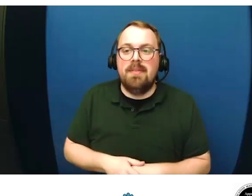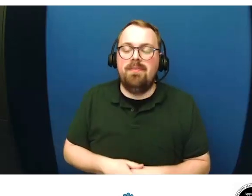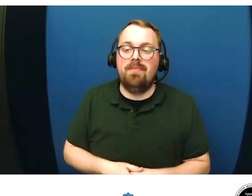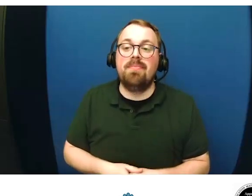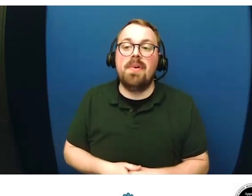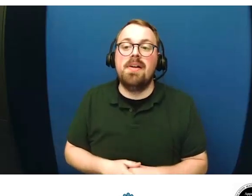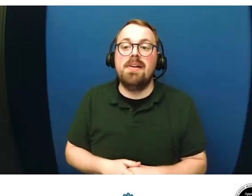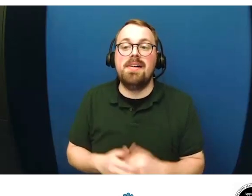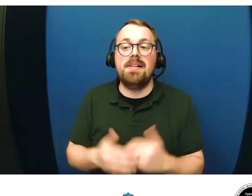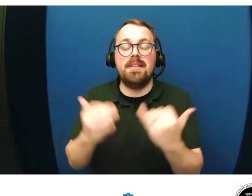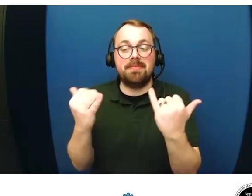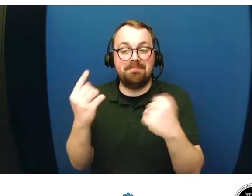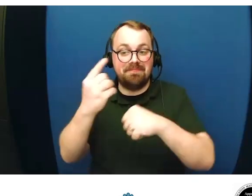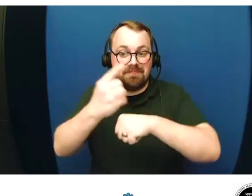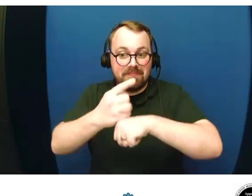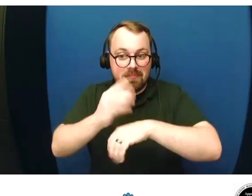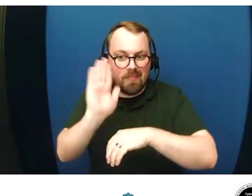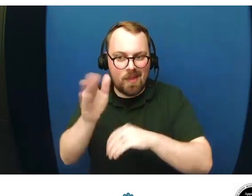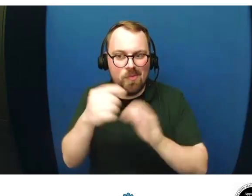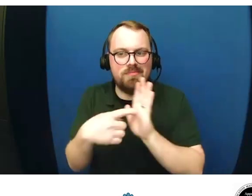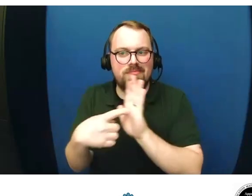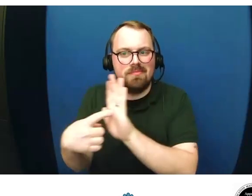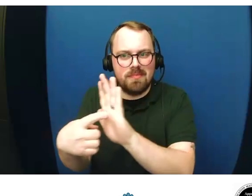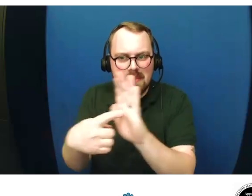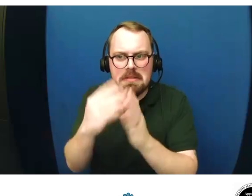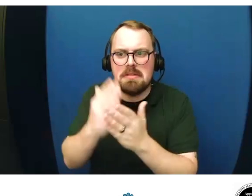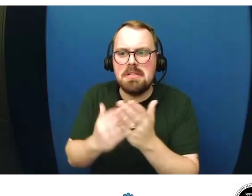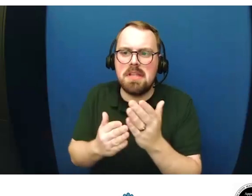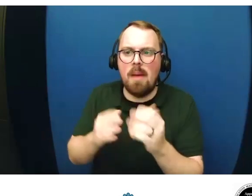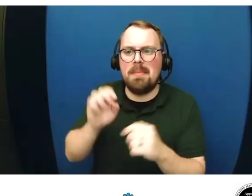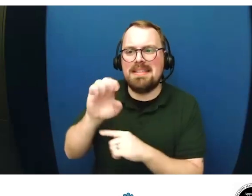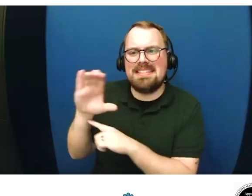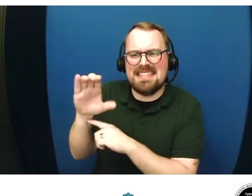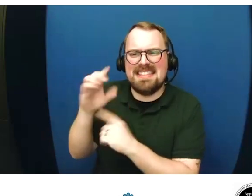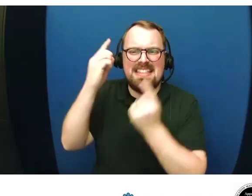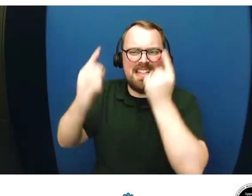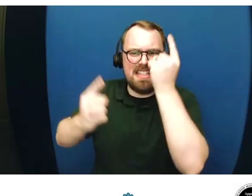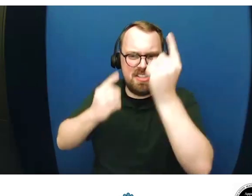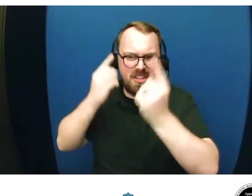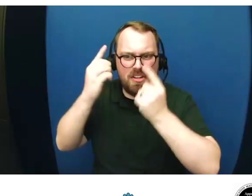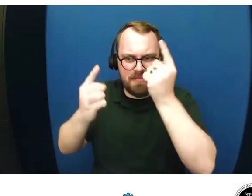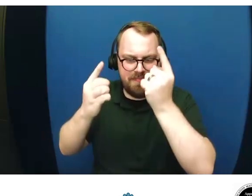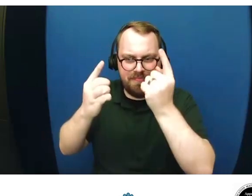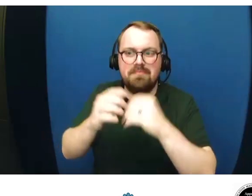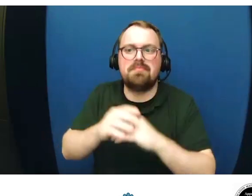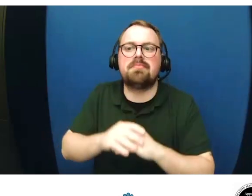And then today, I'm going to show you some ECC Considerations–Expanded Core Curriculum–